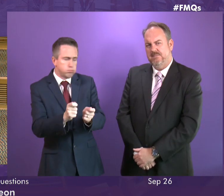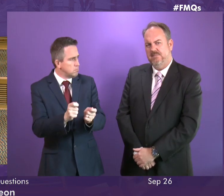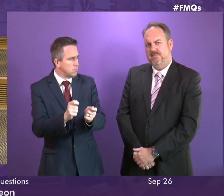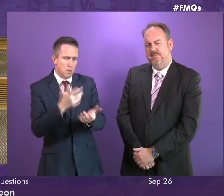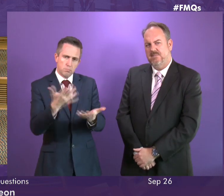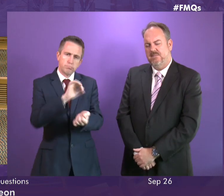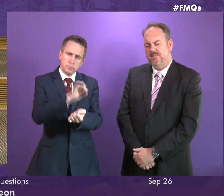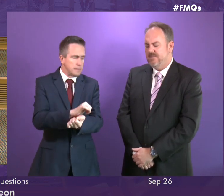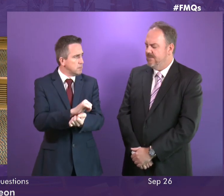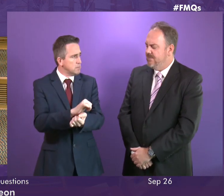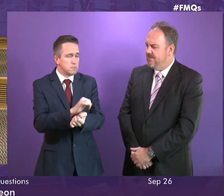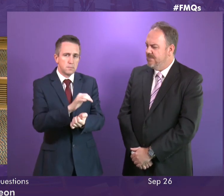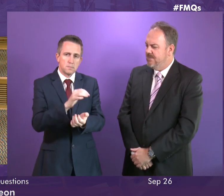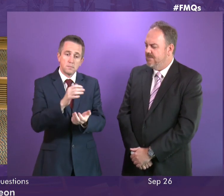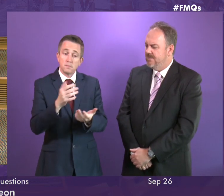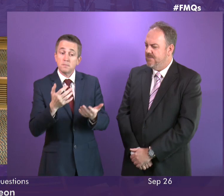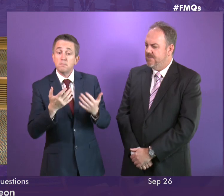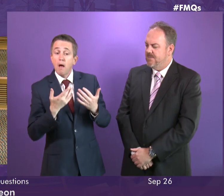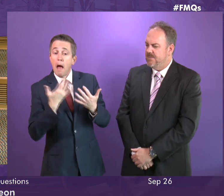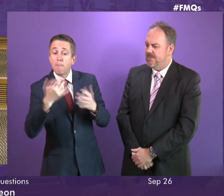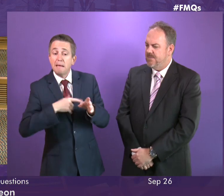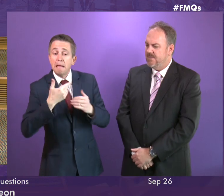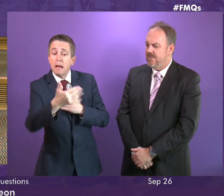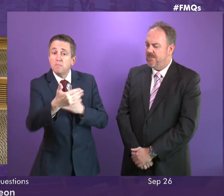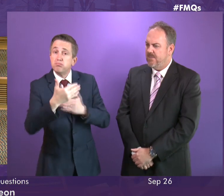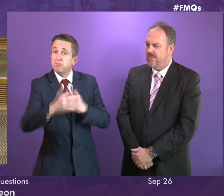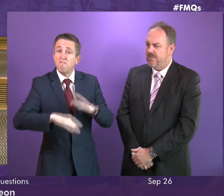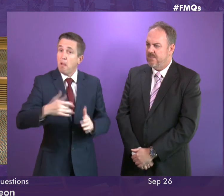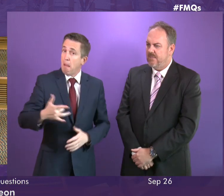a sentence that would span their natural life, if the court considers that to be necessary